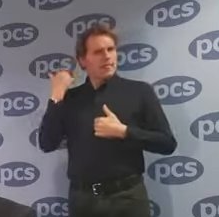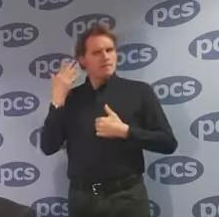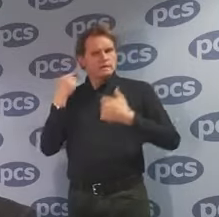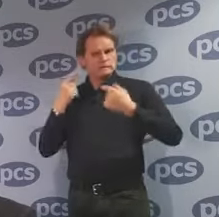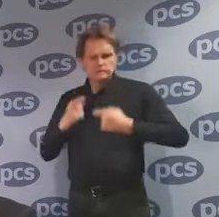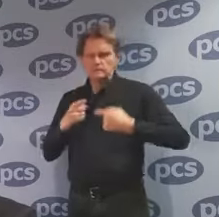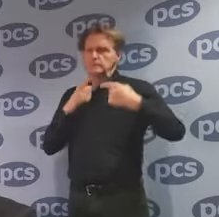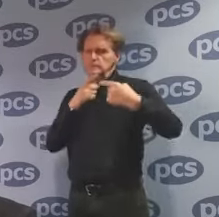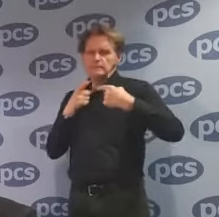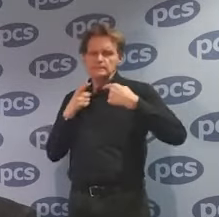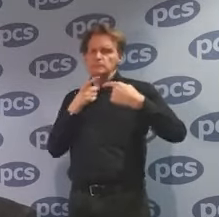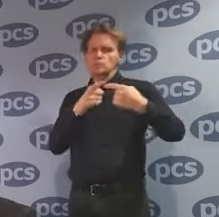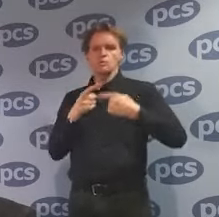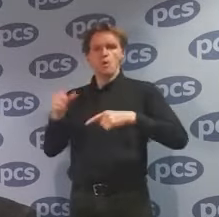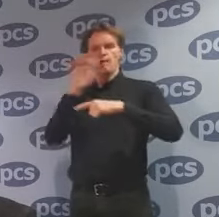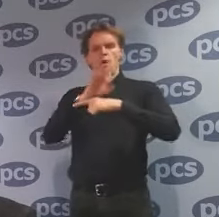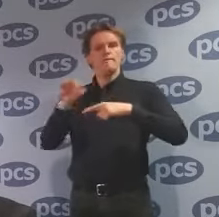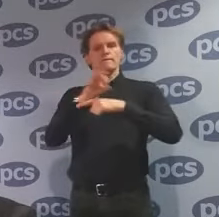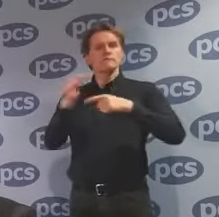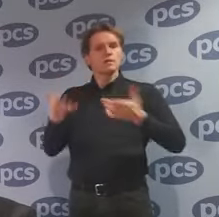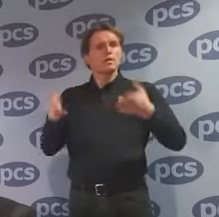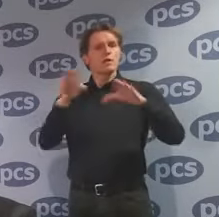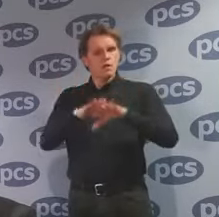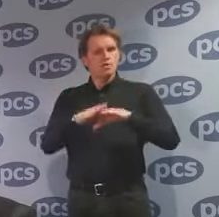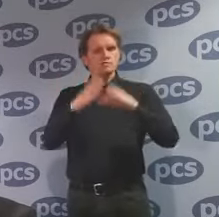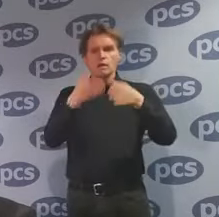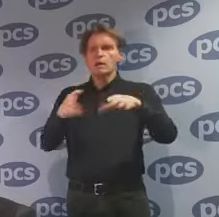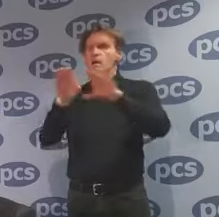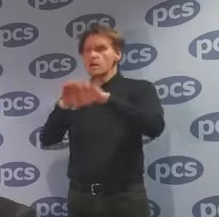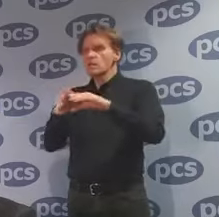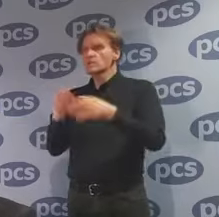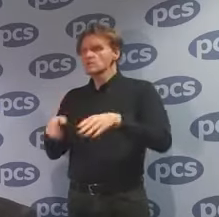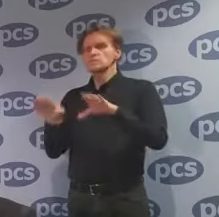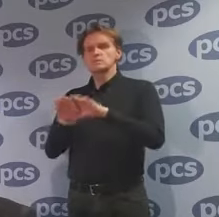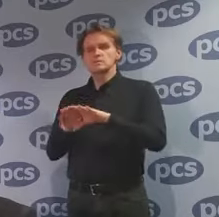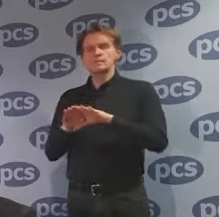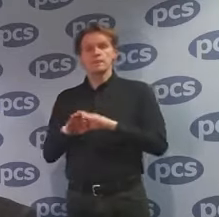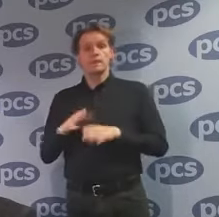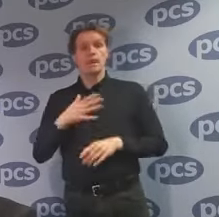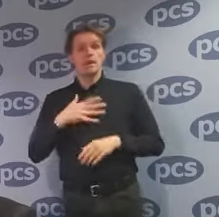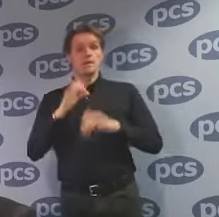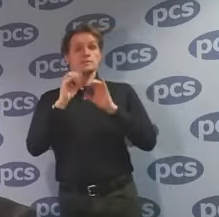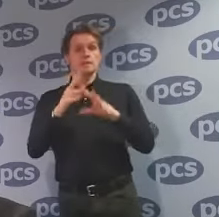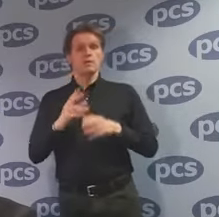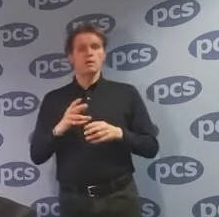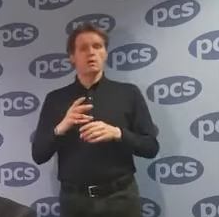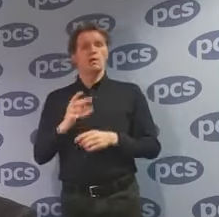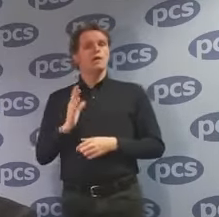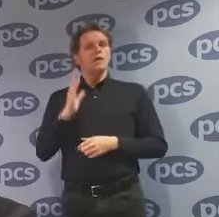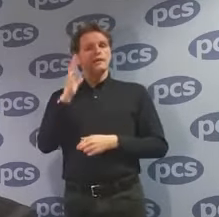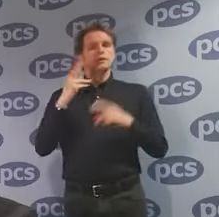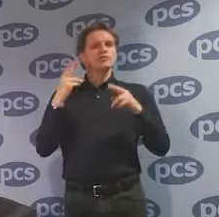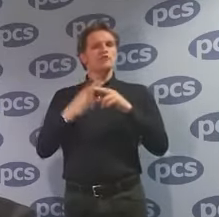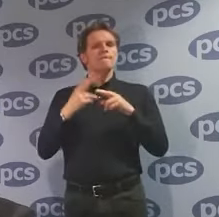we've had them in a number of areas, I would particularly want to mention the Eastern Avenue strike in Sheffield where our members had weeks of strike